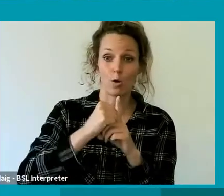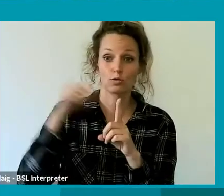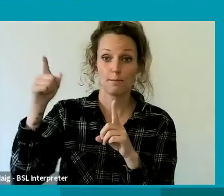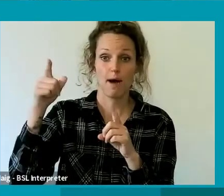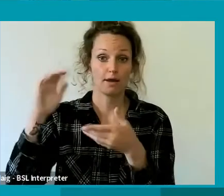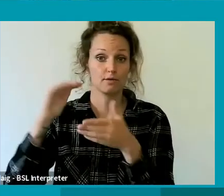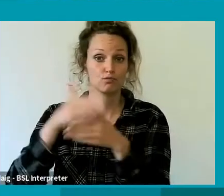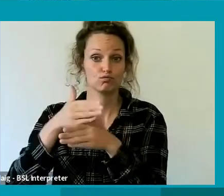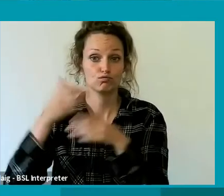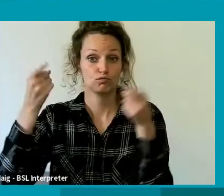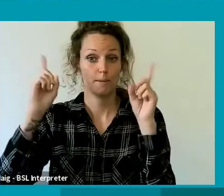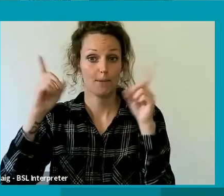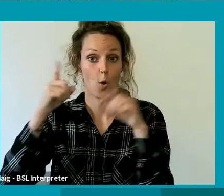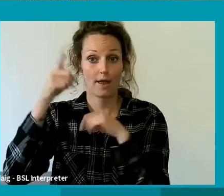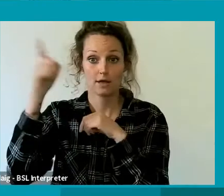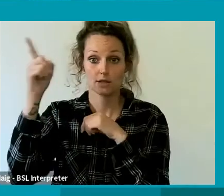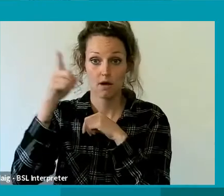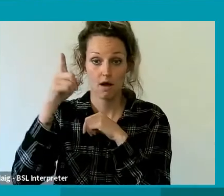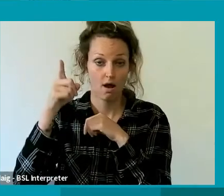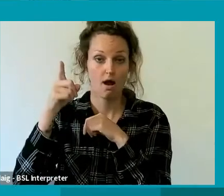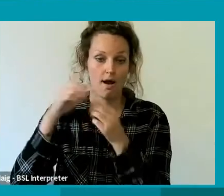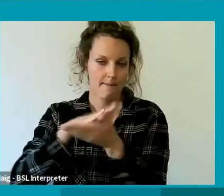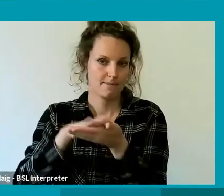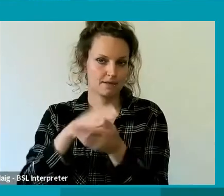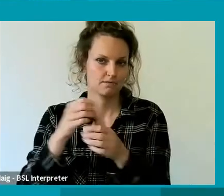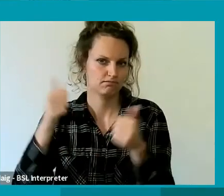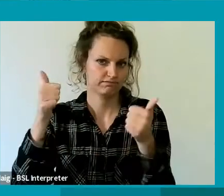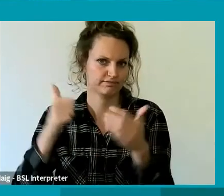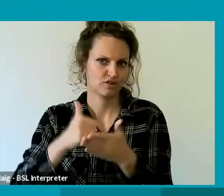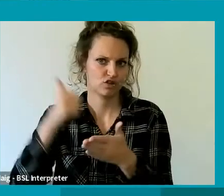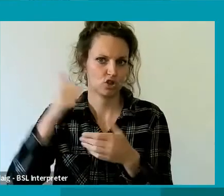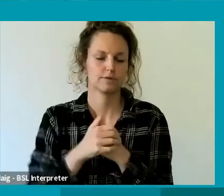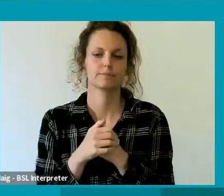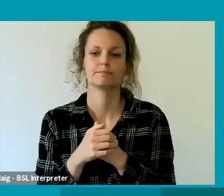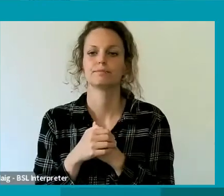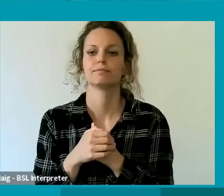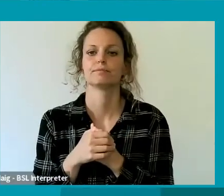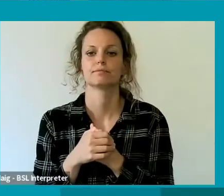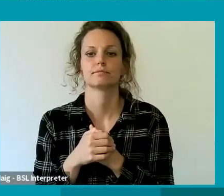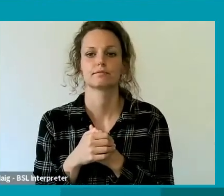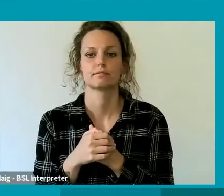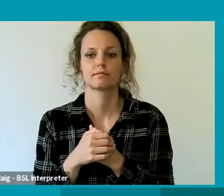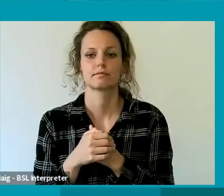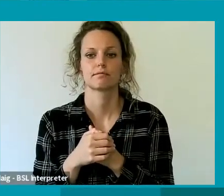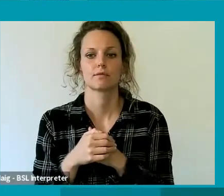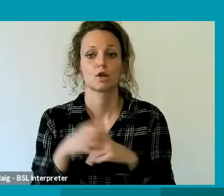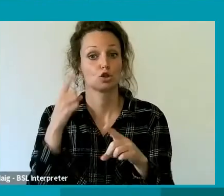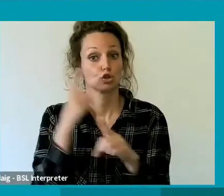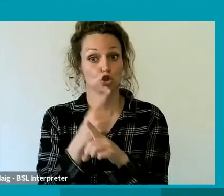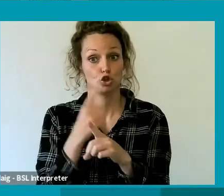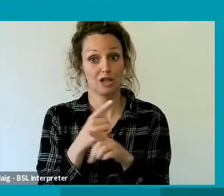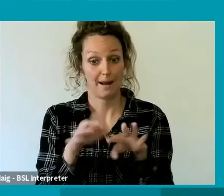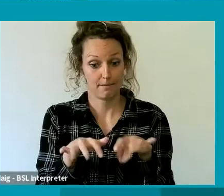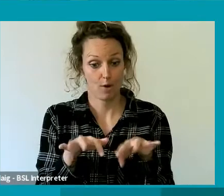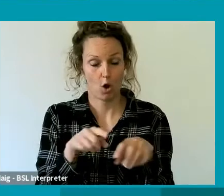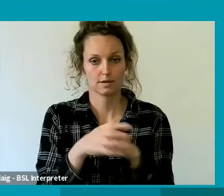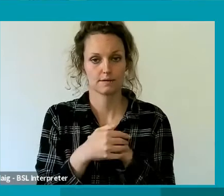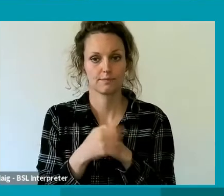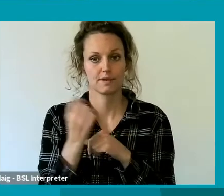OK, anybody in the chat box someone says they like the idea of setting up a background image for their LinkedIn,